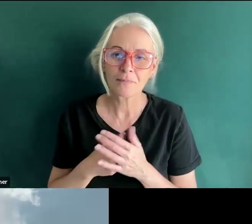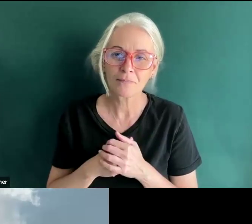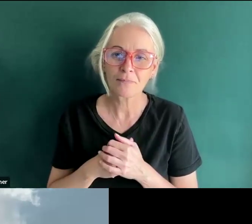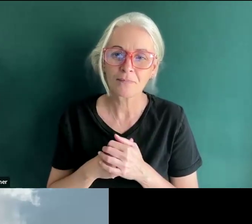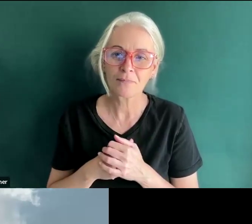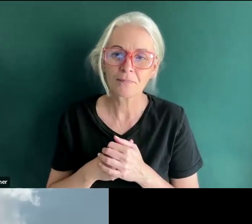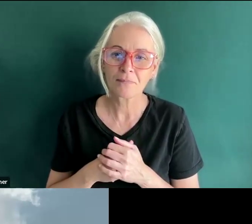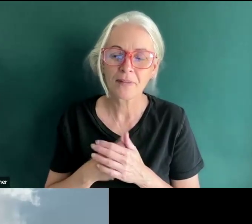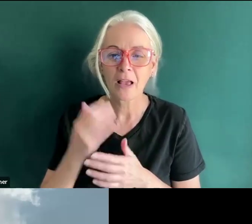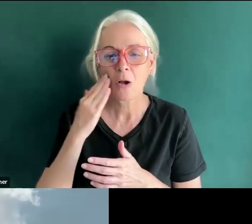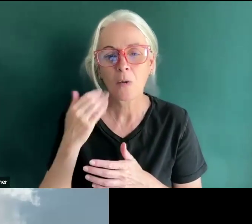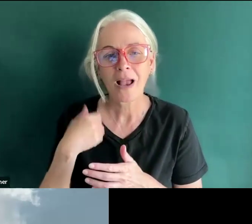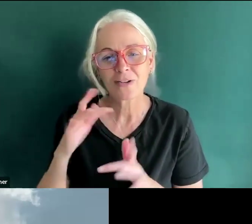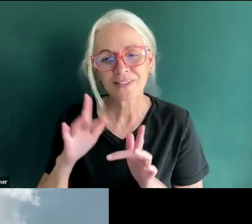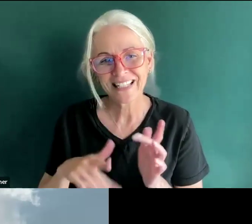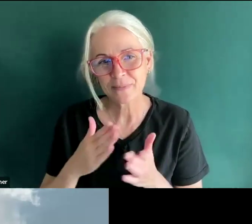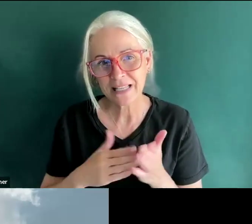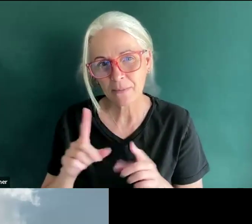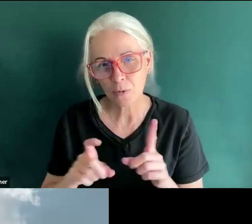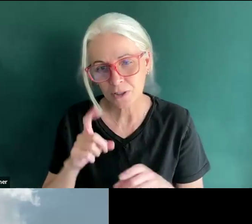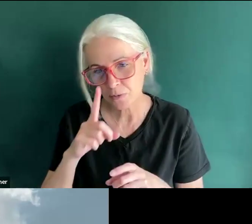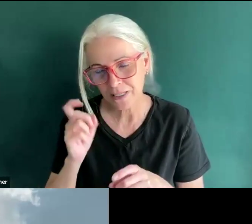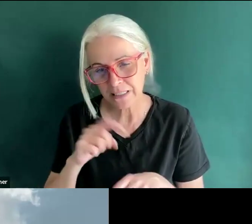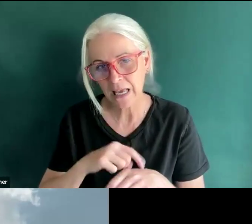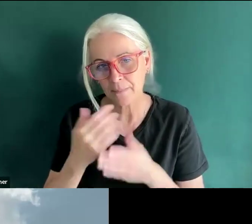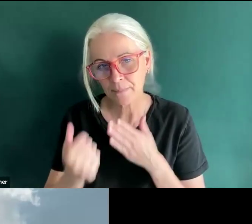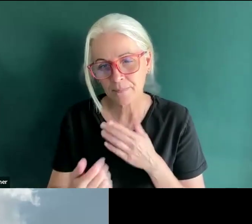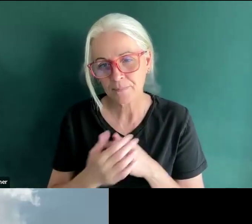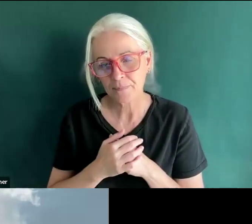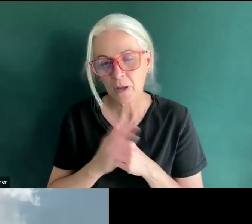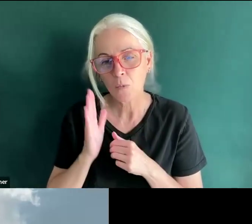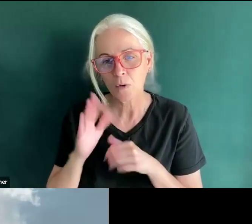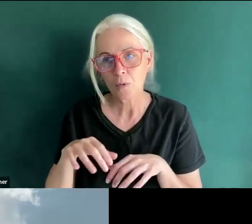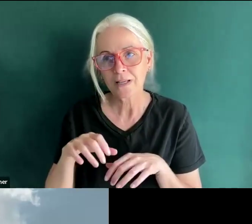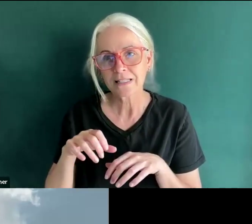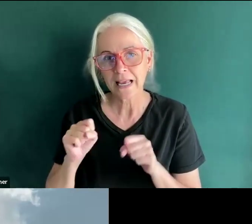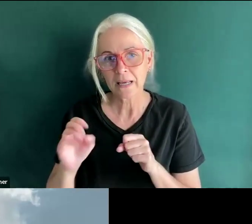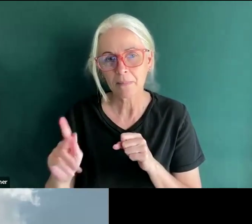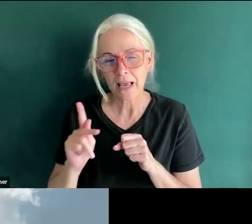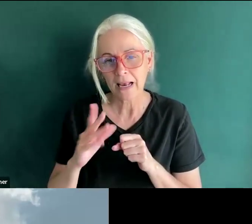I know we had to skip some questions because of our time, but we will take it back and circle